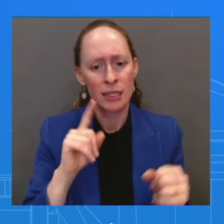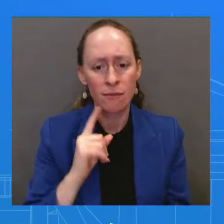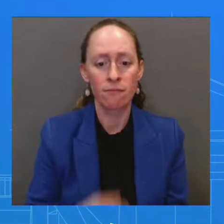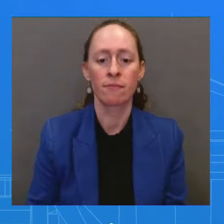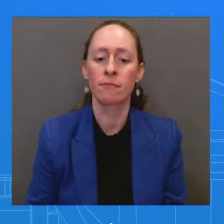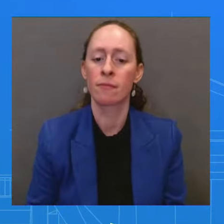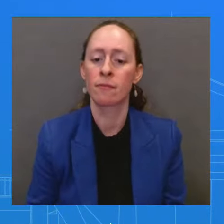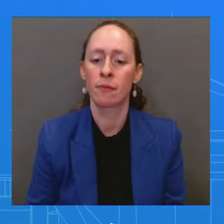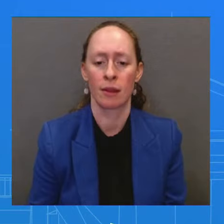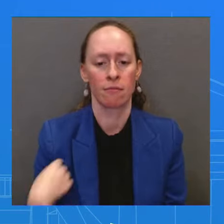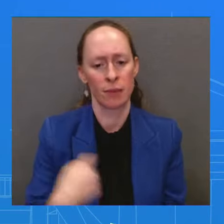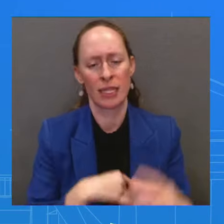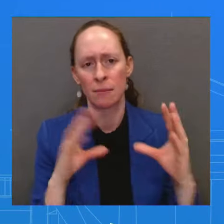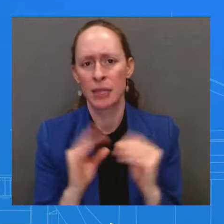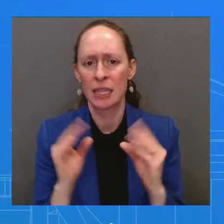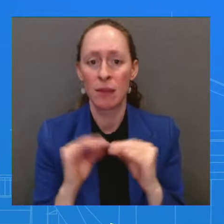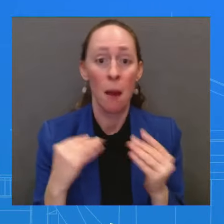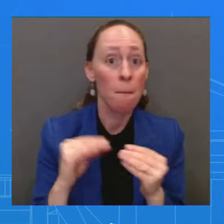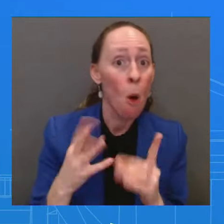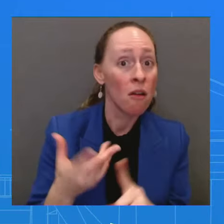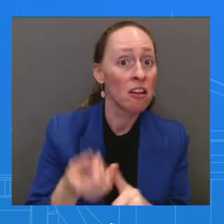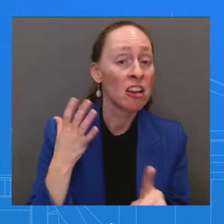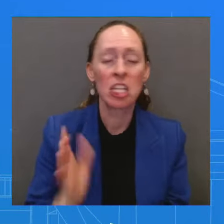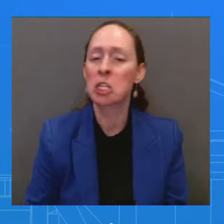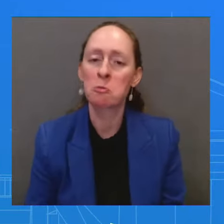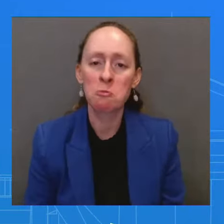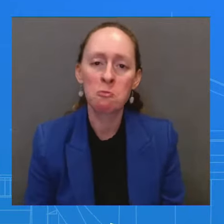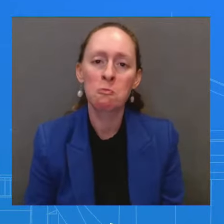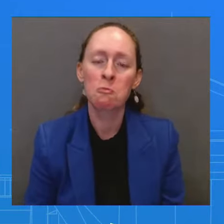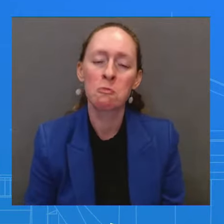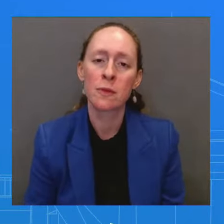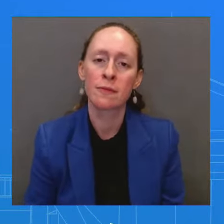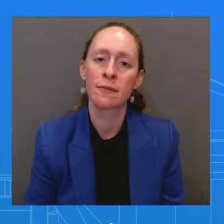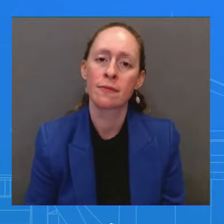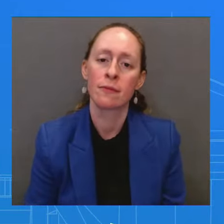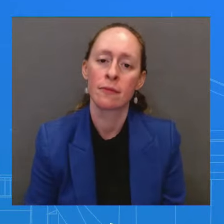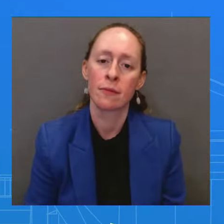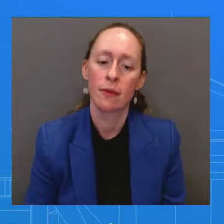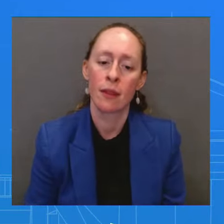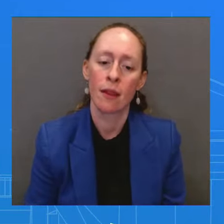The Press: So, one more question about Sweden's NATO membership. It's been almost three months